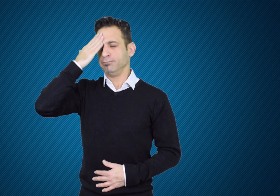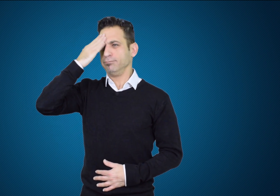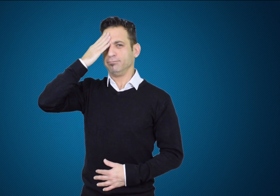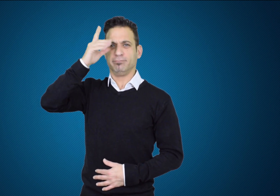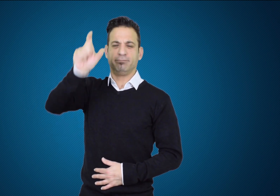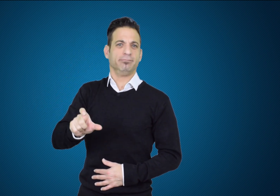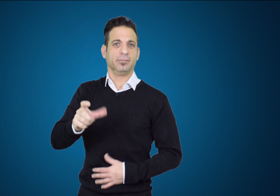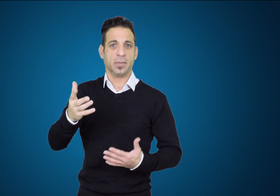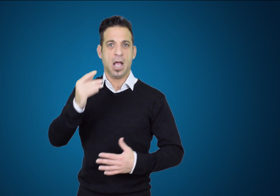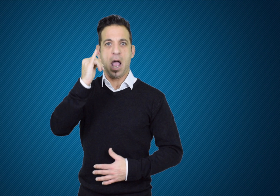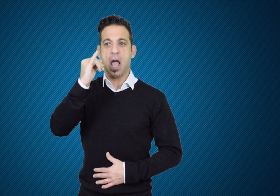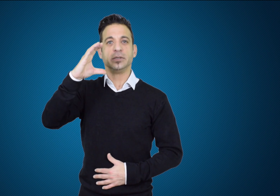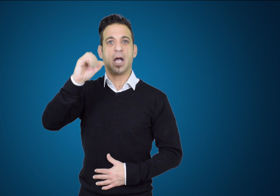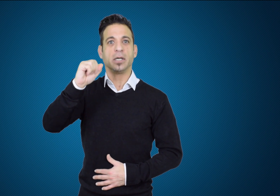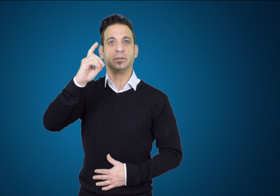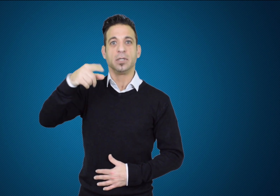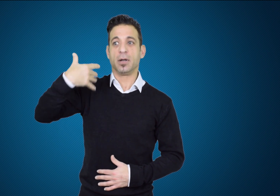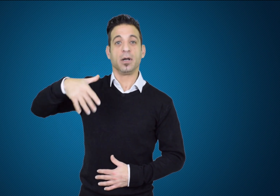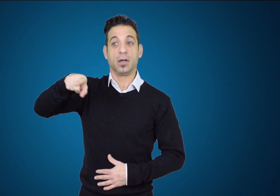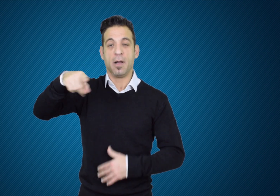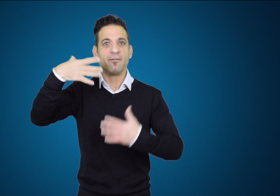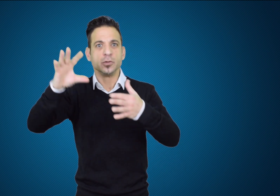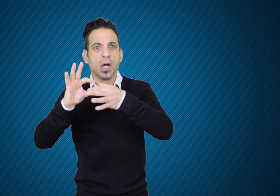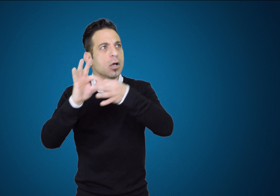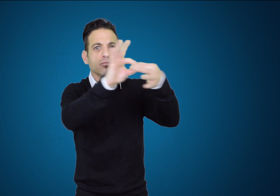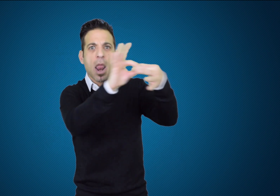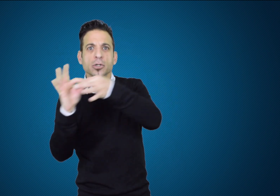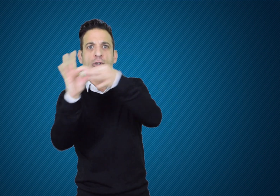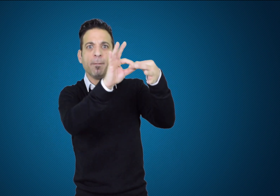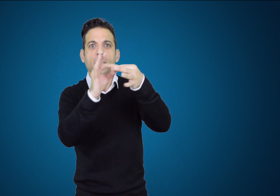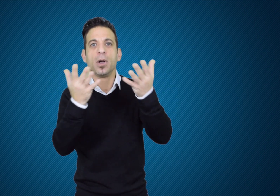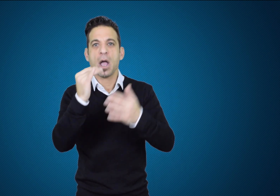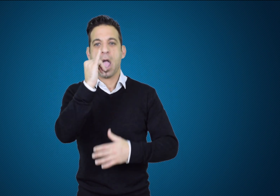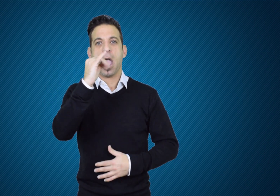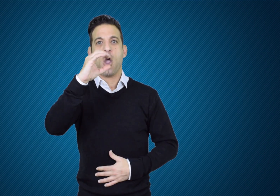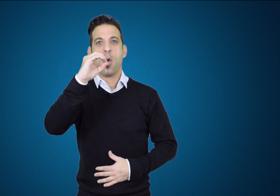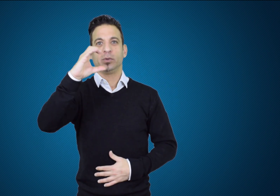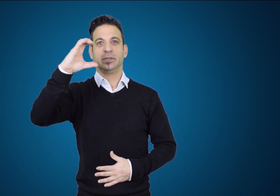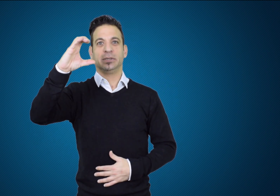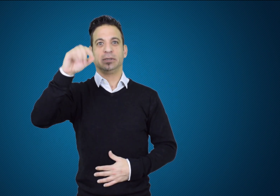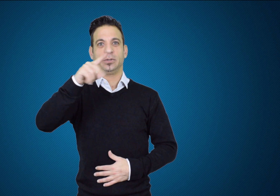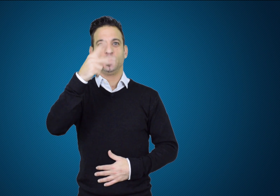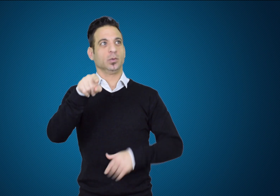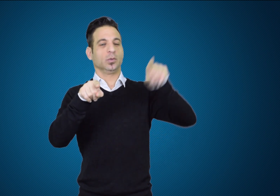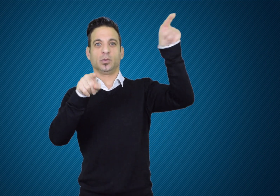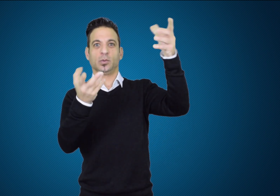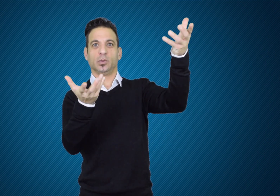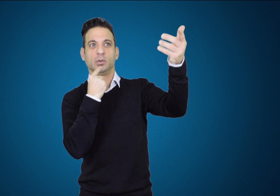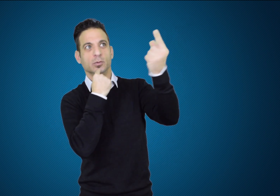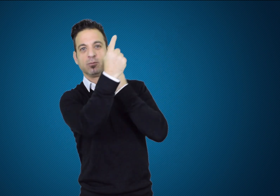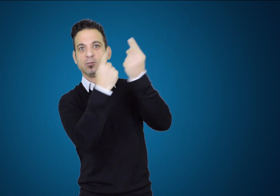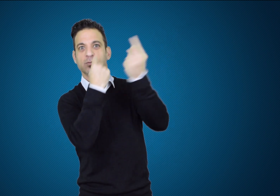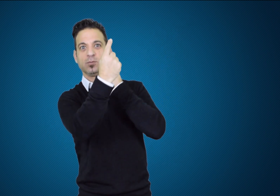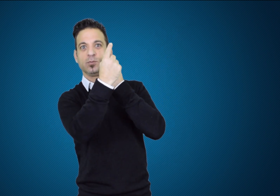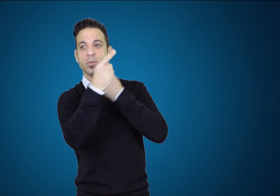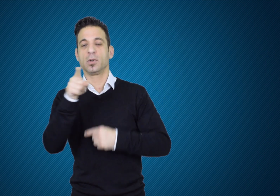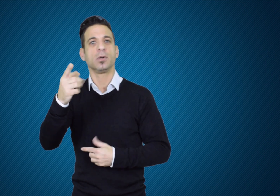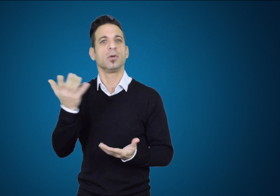who is well versed in ICSD and ICSD’s relationship with IOC,